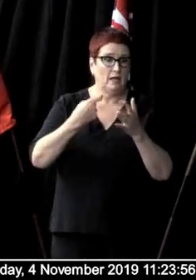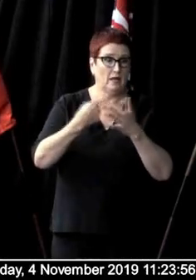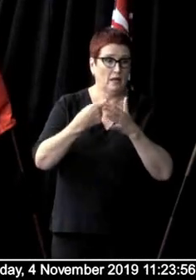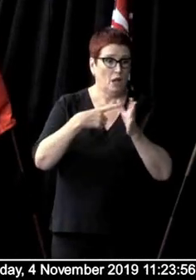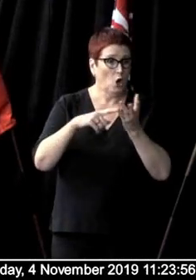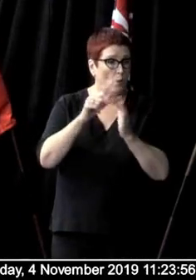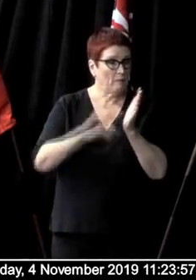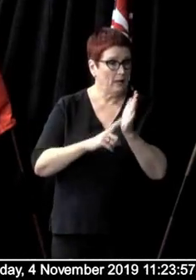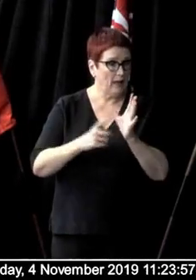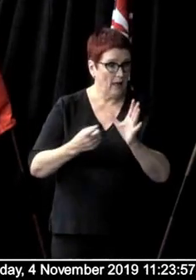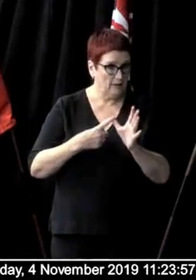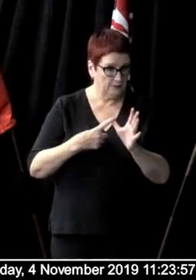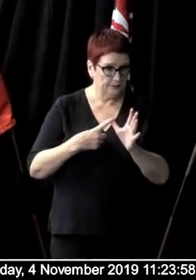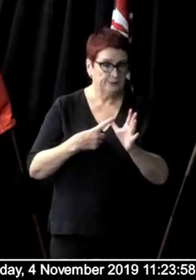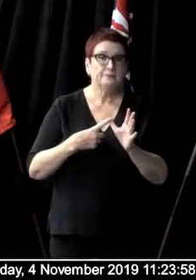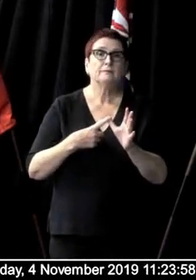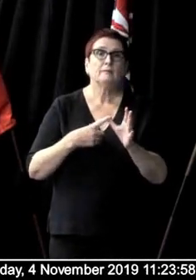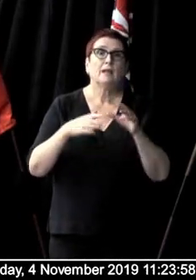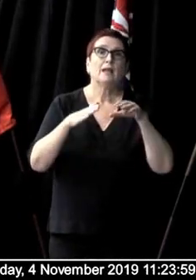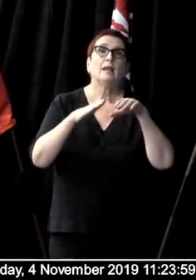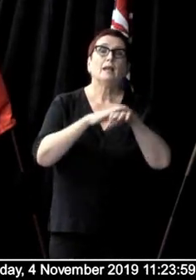Inclusive Practices at Ingham State High School.